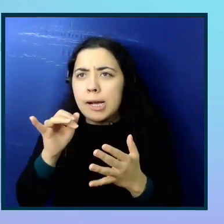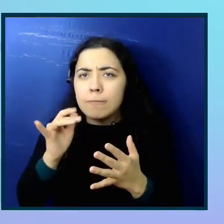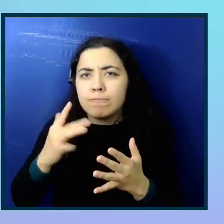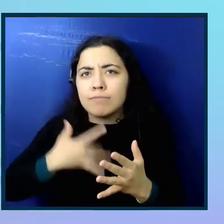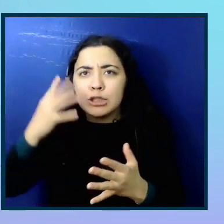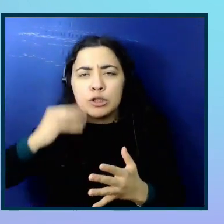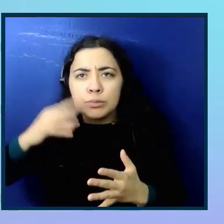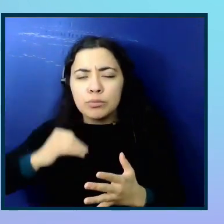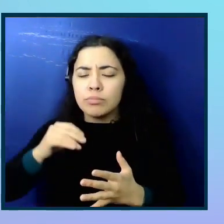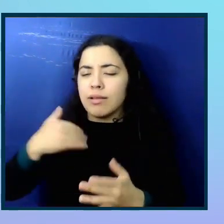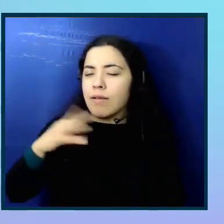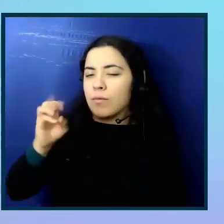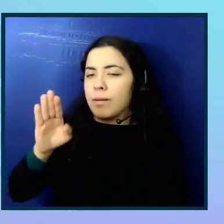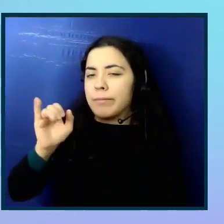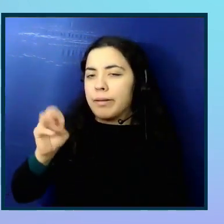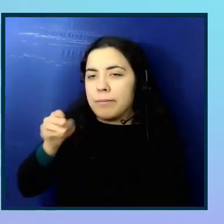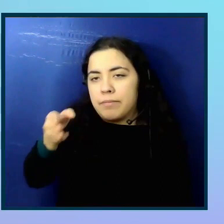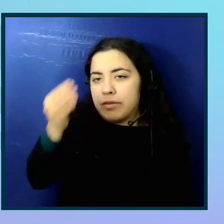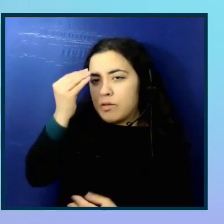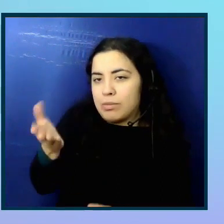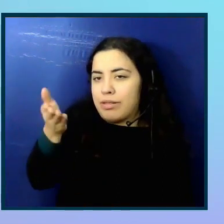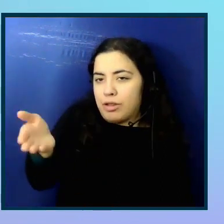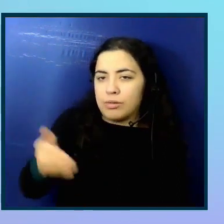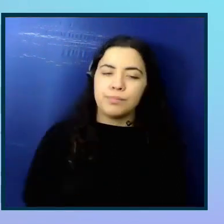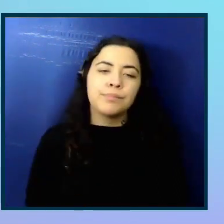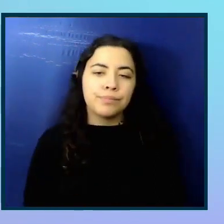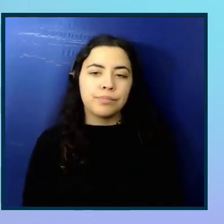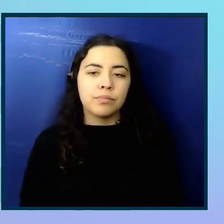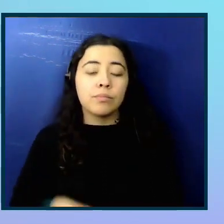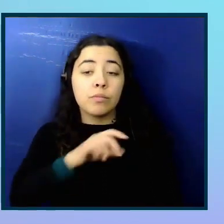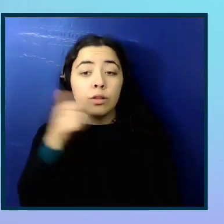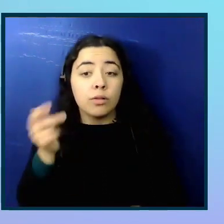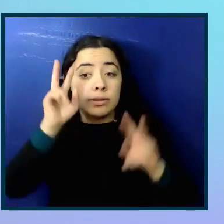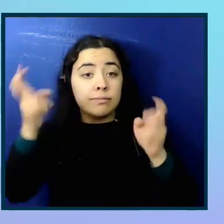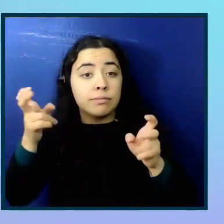Great, another hot topic. I know you all mentioned some challenges with carousels